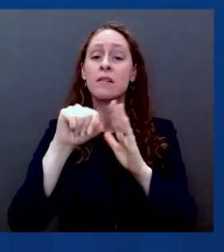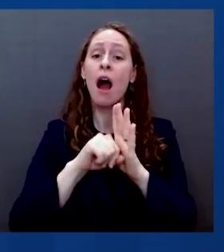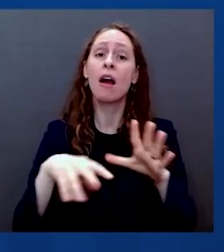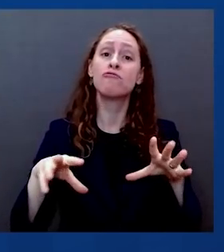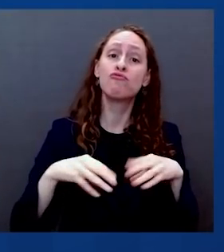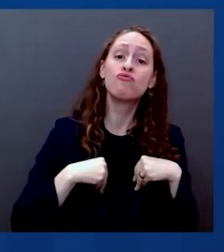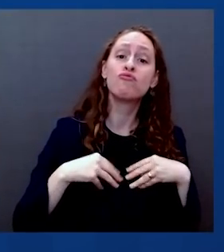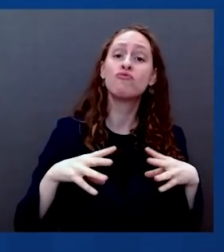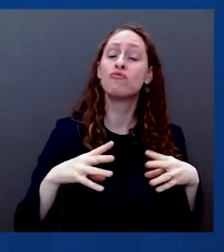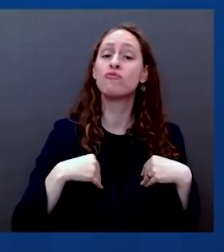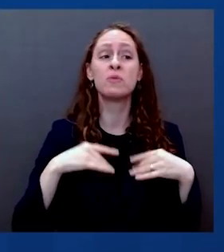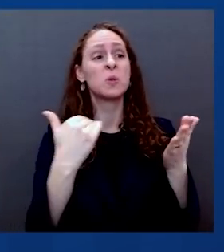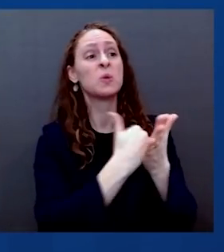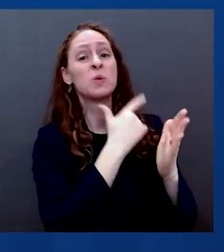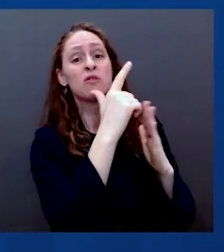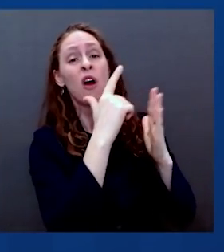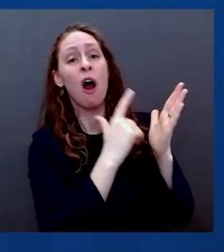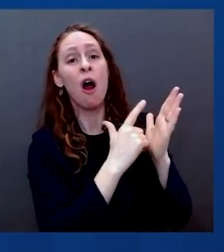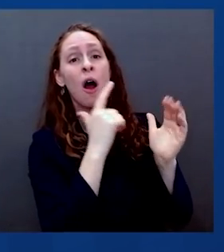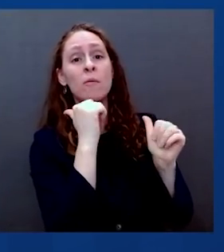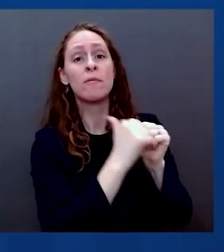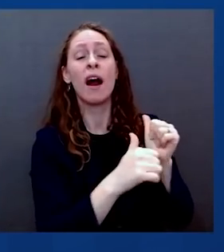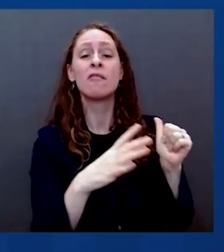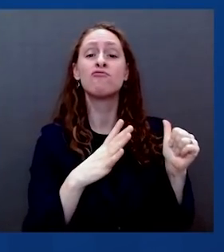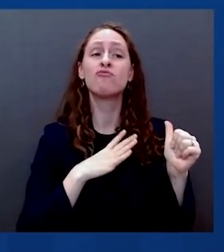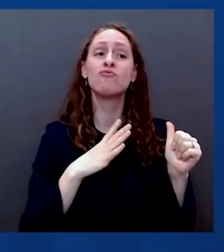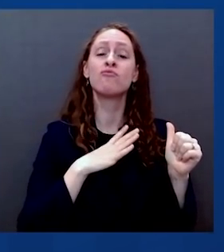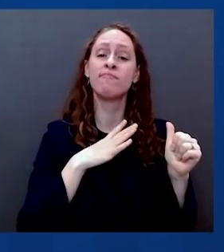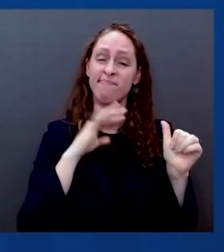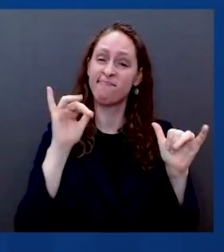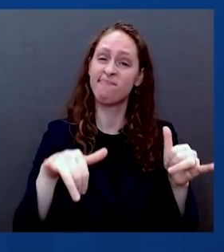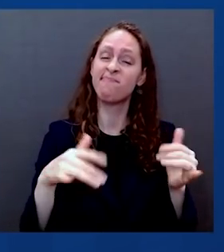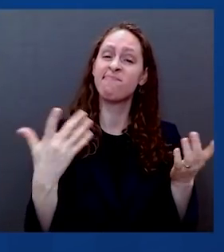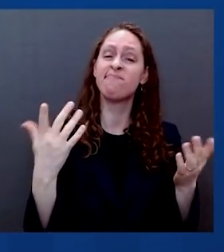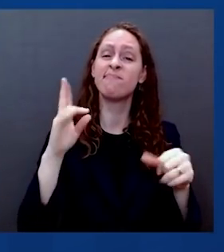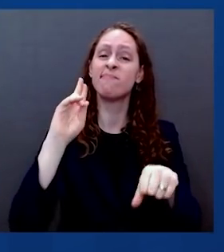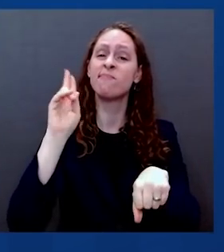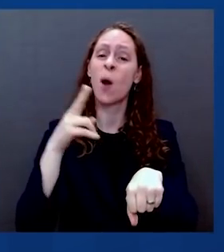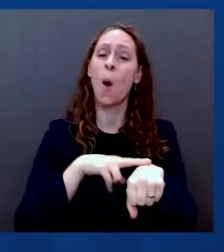a danger of being complacent, complicit.